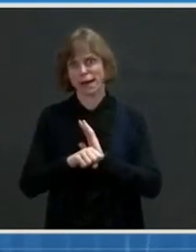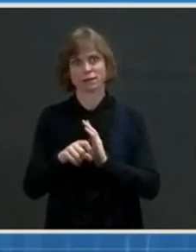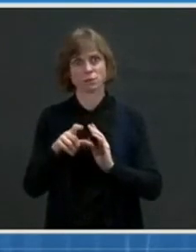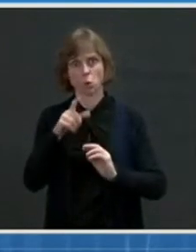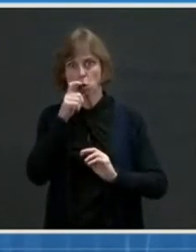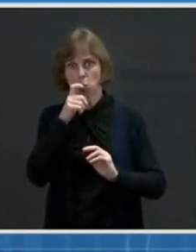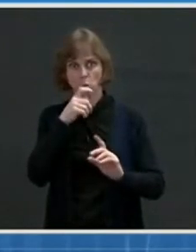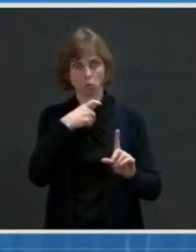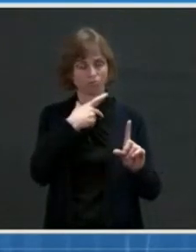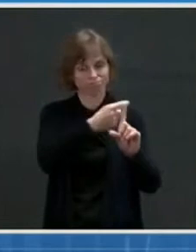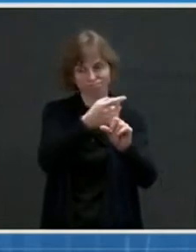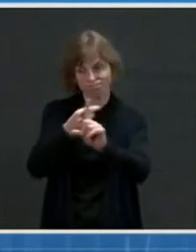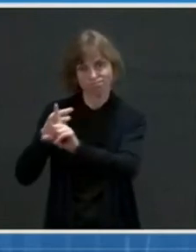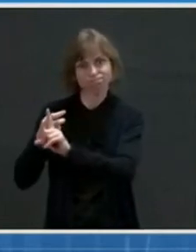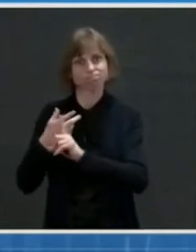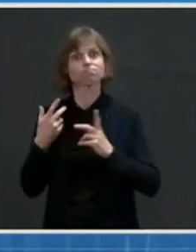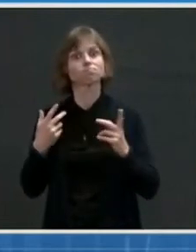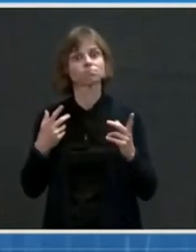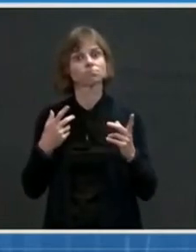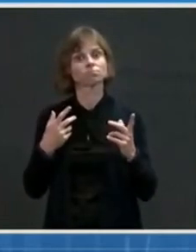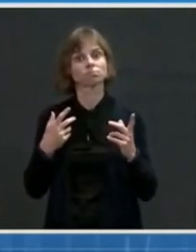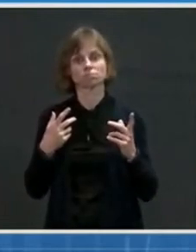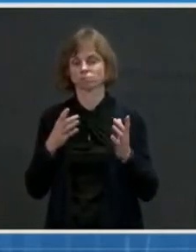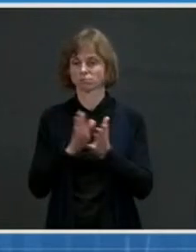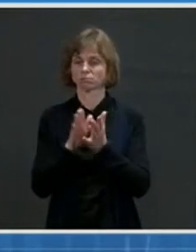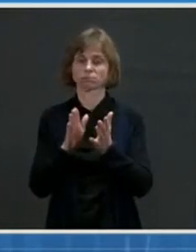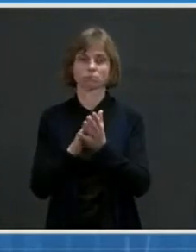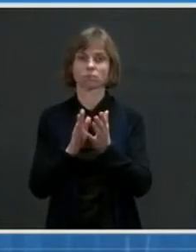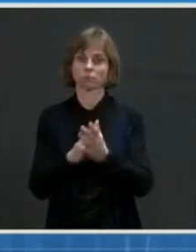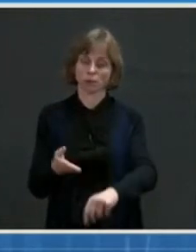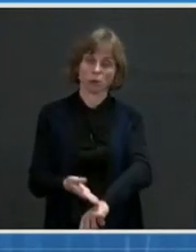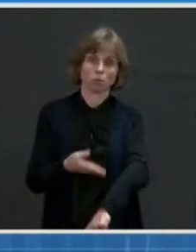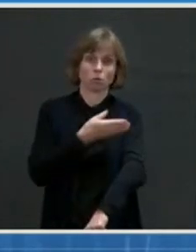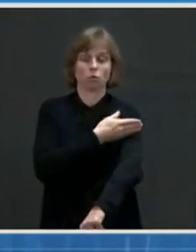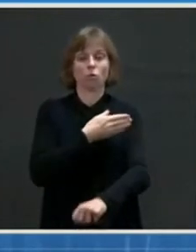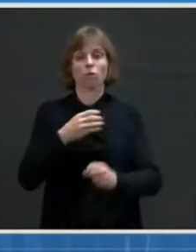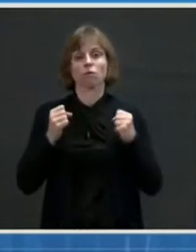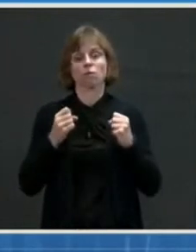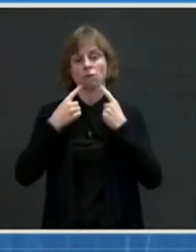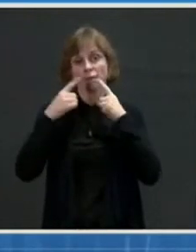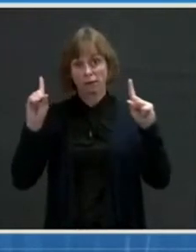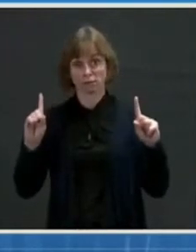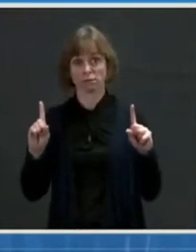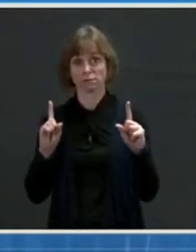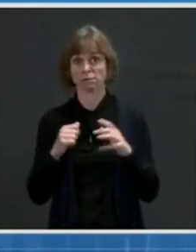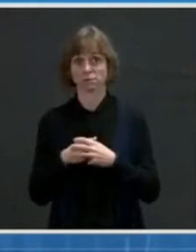AND WE APPLAUD THE STATES AND THE VACCINATORS AND EVERYONE INVOLVED IN IMPROVING THAT